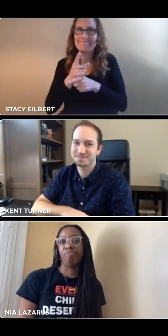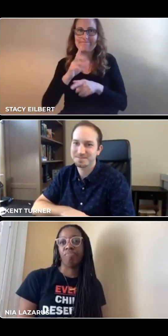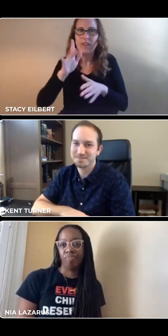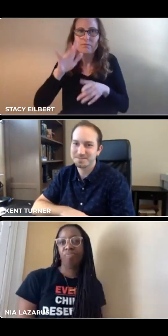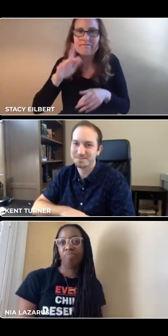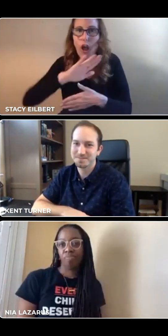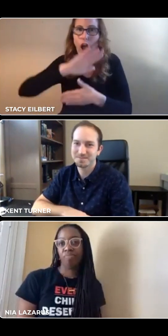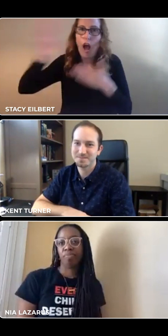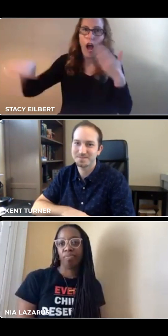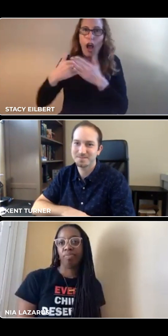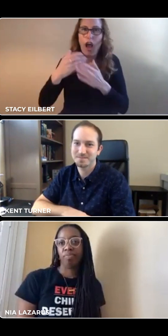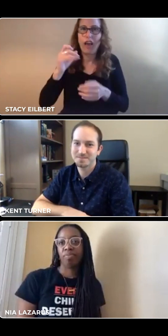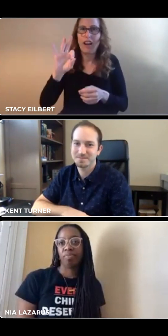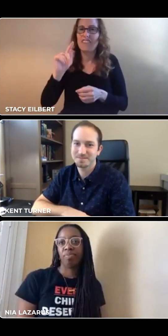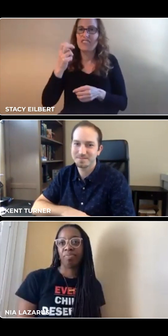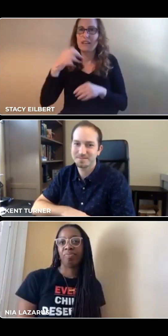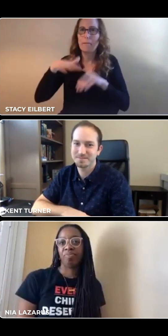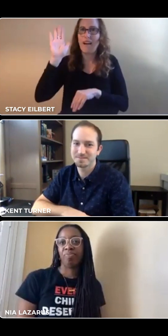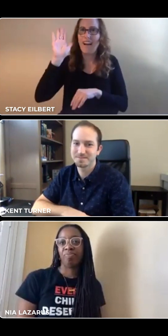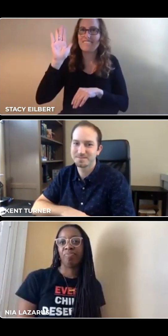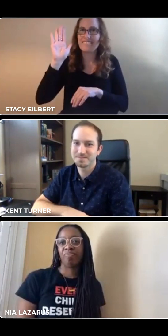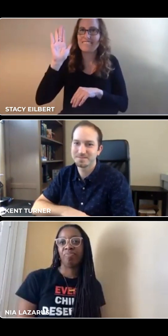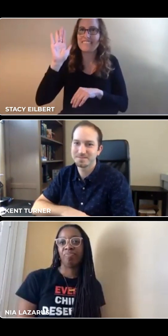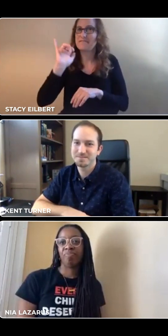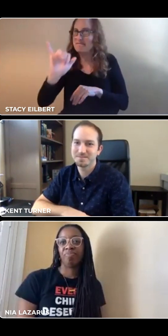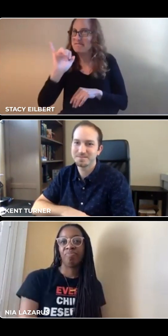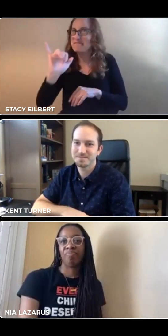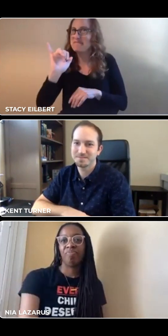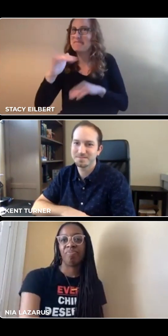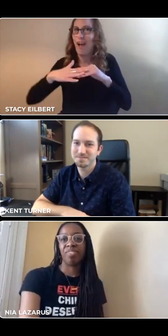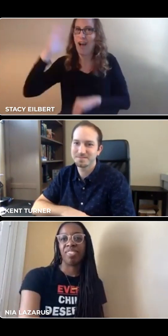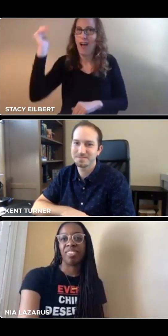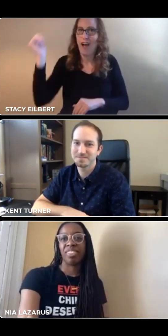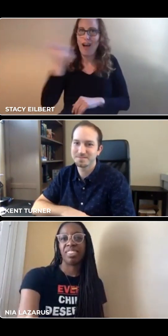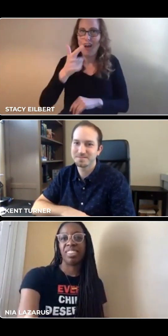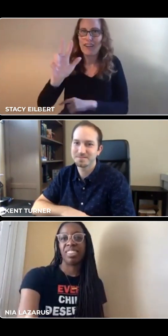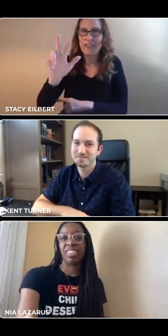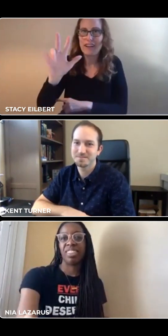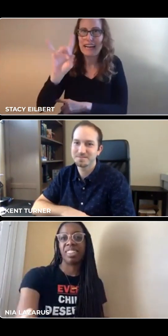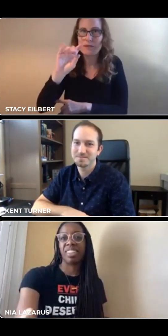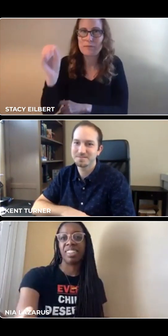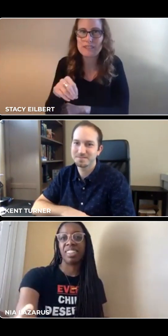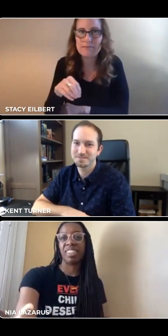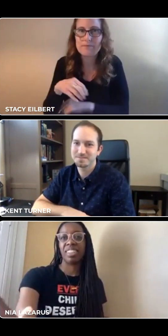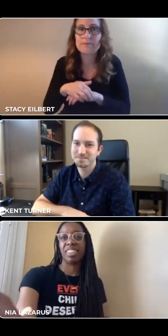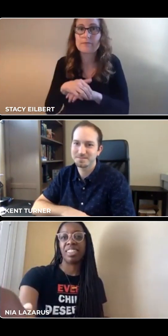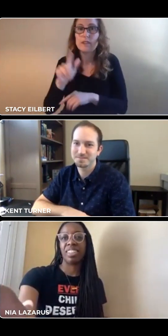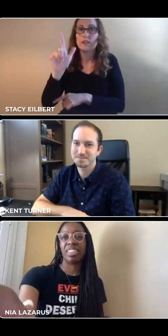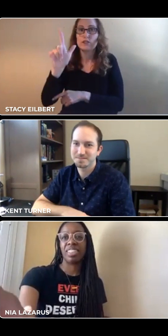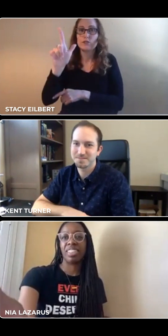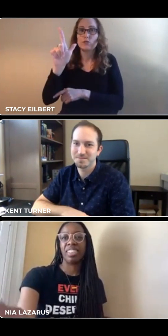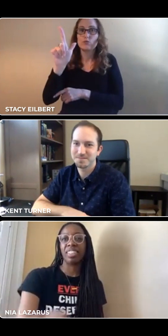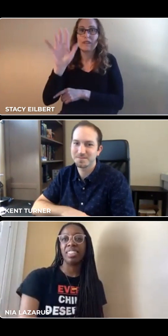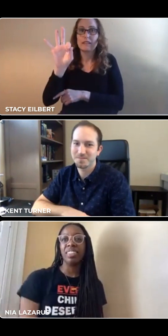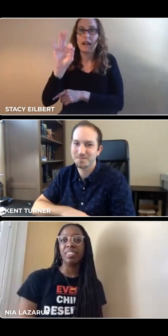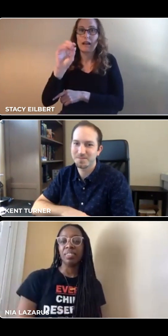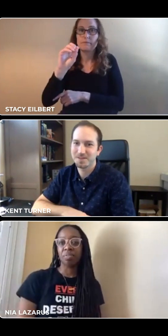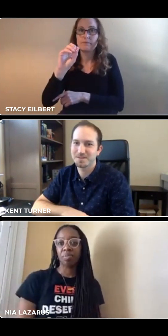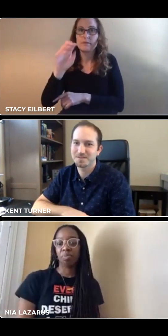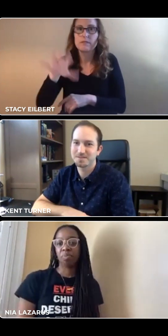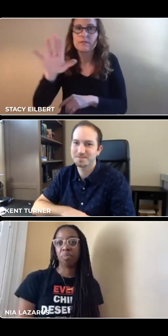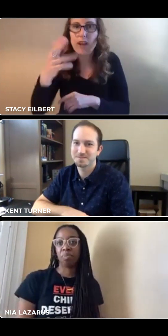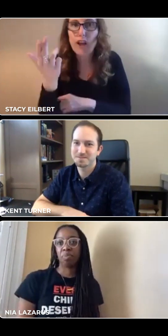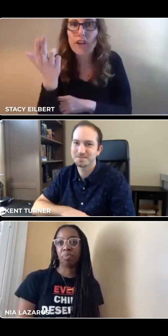Okay, let's see. Ah, it looks like "All of the Above" has the largest percentage represented,